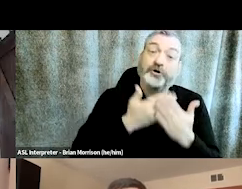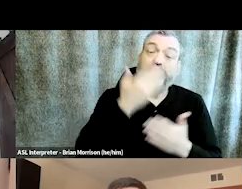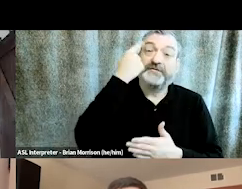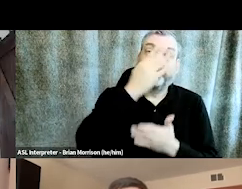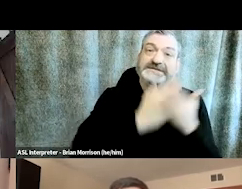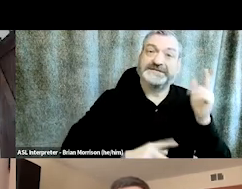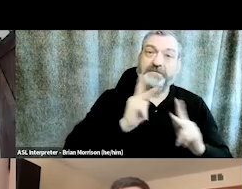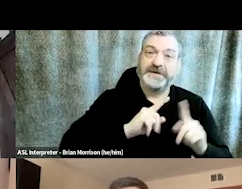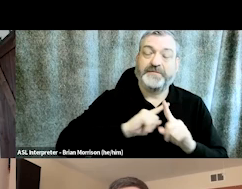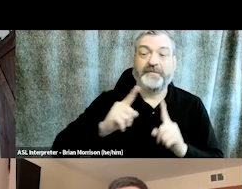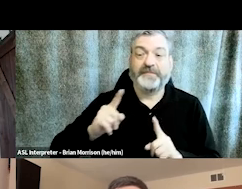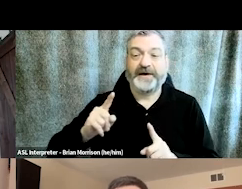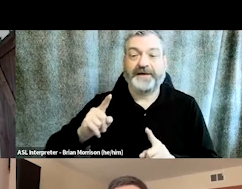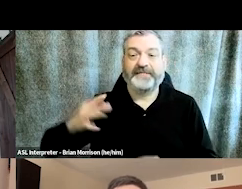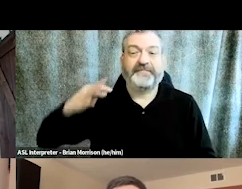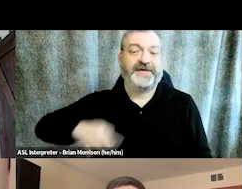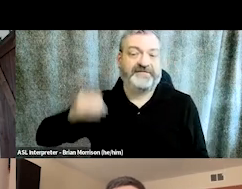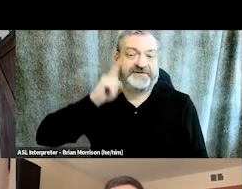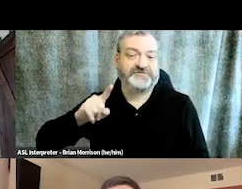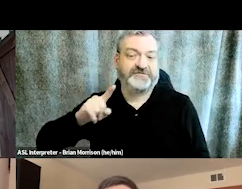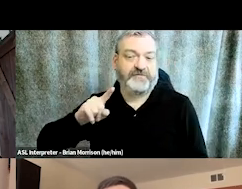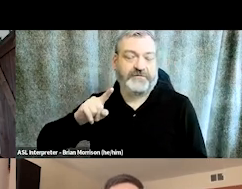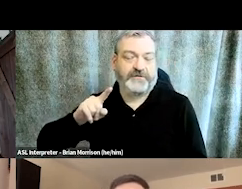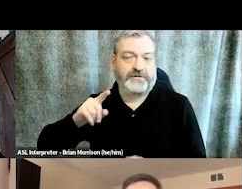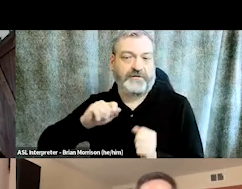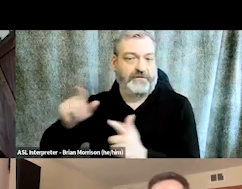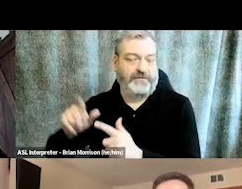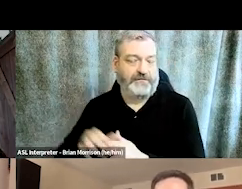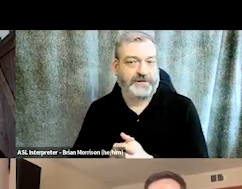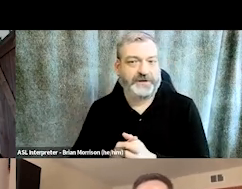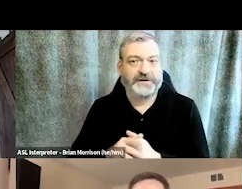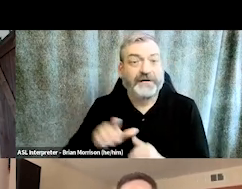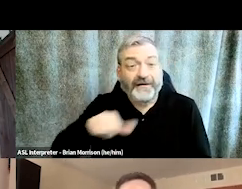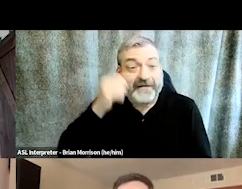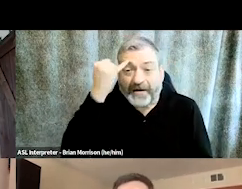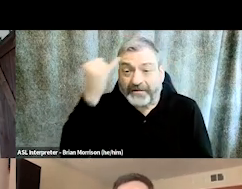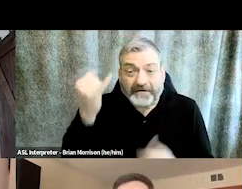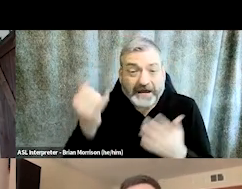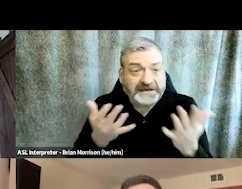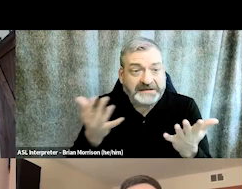Anyone else have a different opinion or a similar opinion? No, I think that's great.